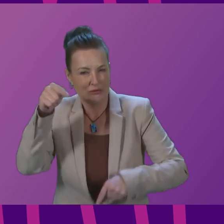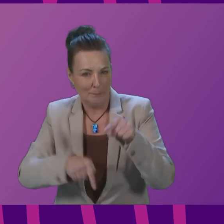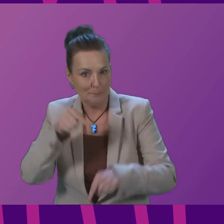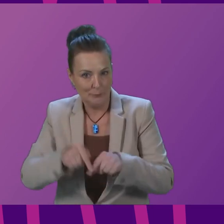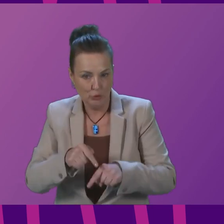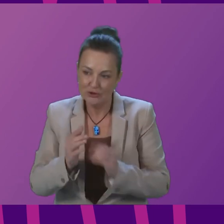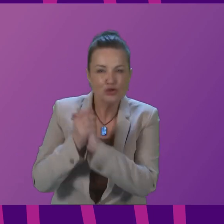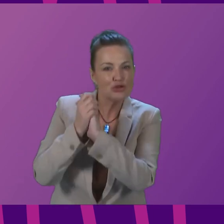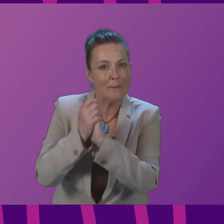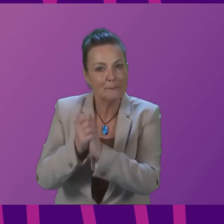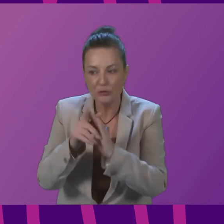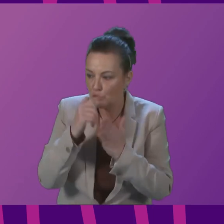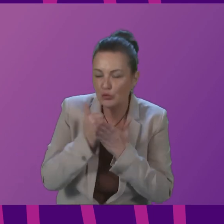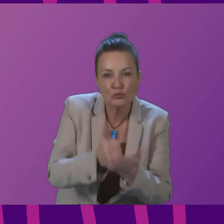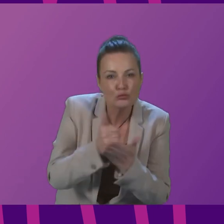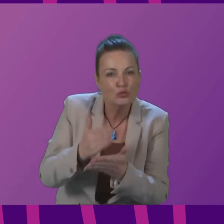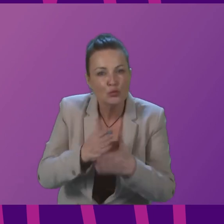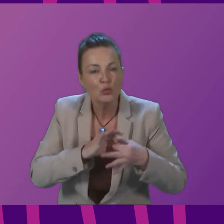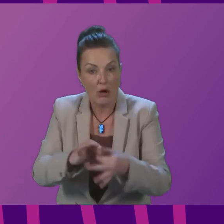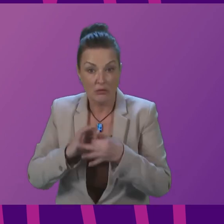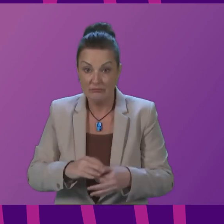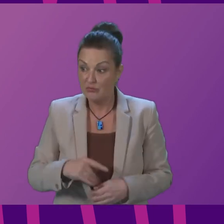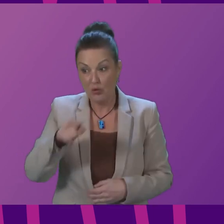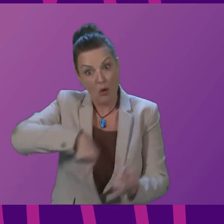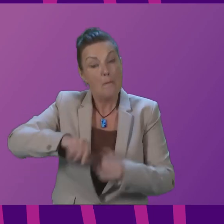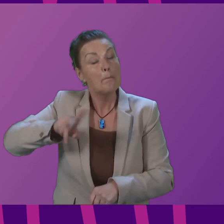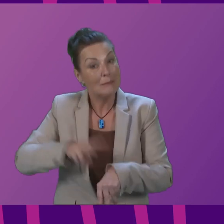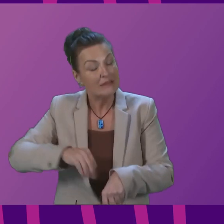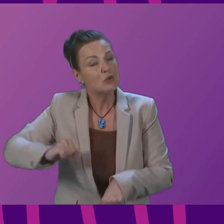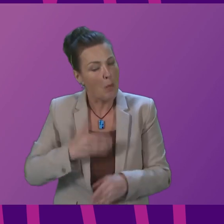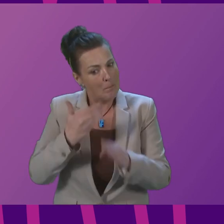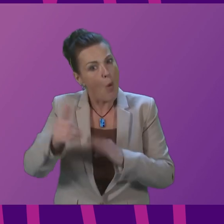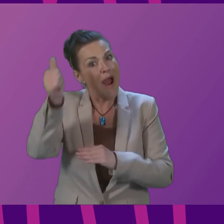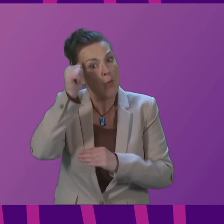Officers in Scotland are therefore now more aware of and informed about the dynamics of domestic abuse.